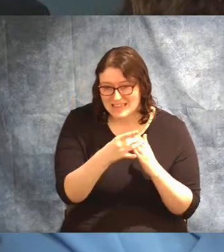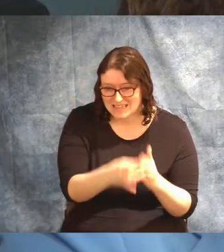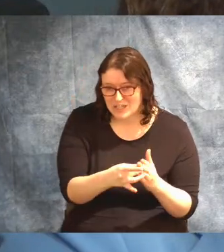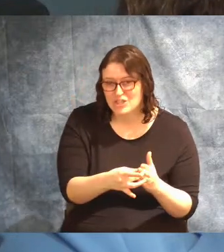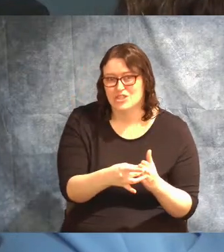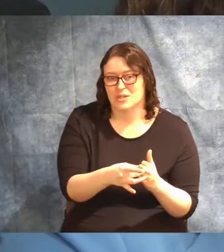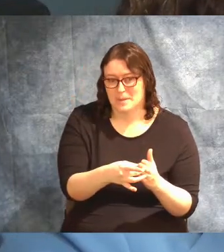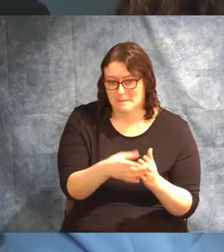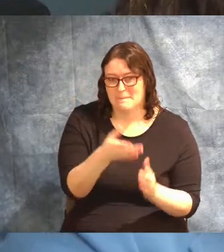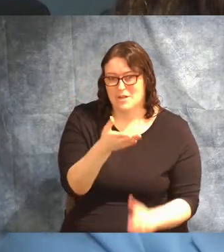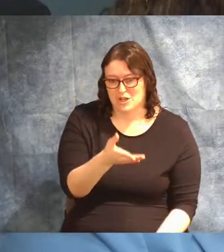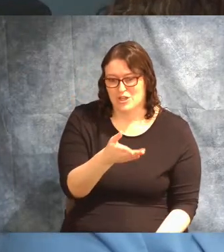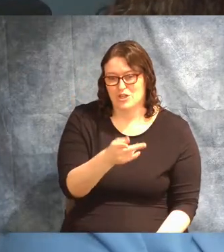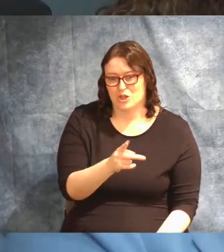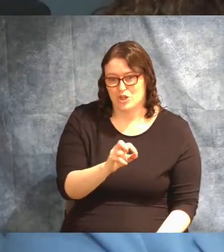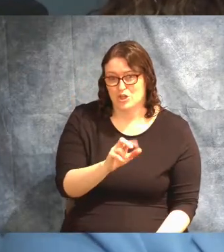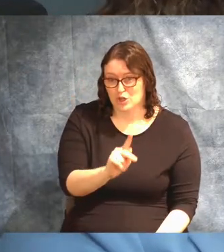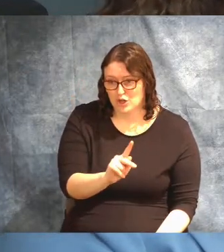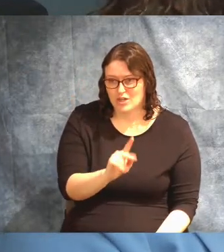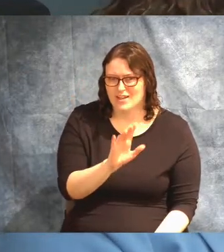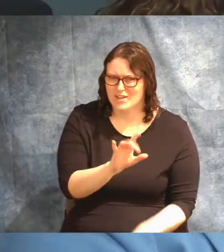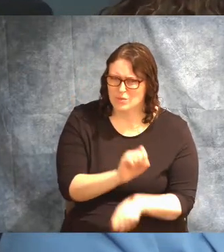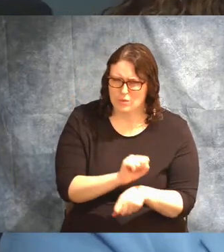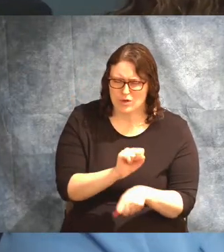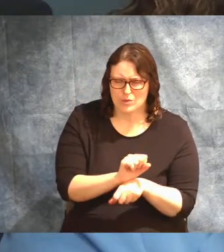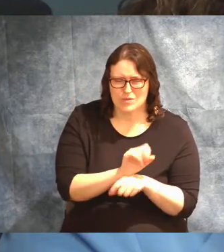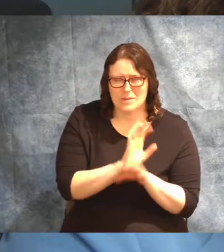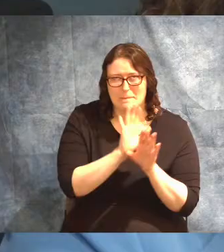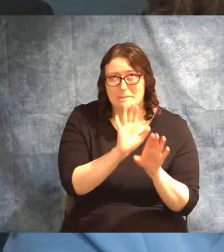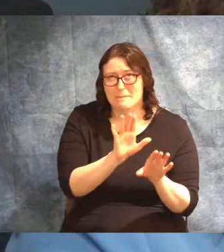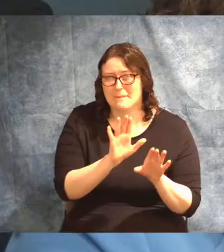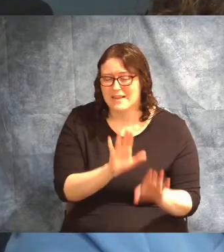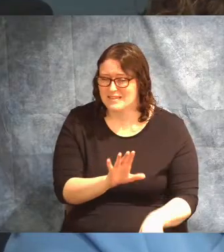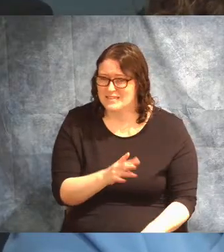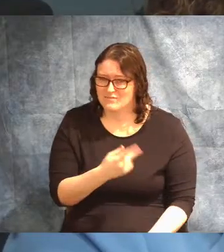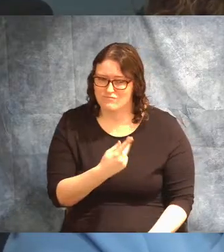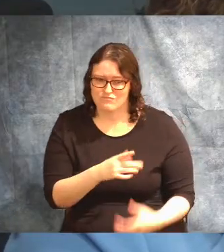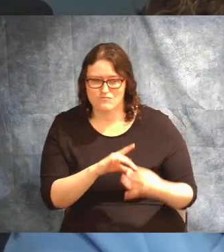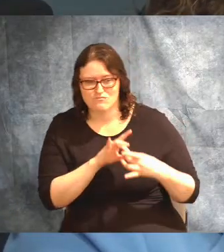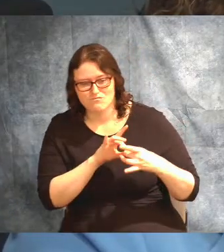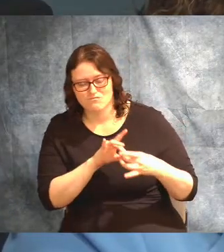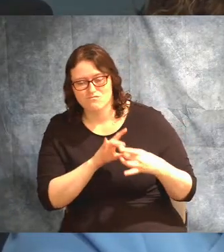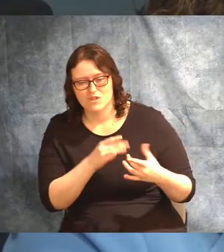and what he has done and we were able to have good relationships. In fact, when the SNAP